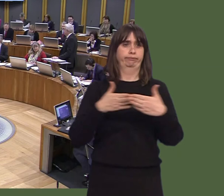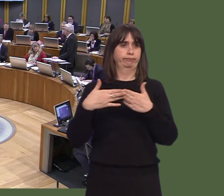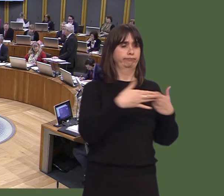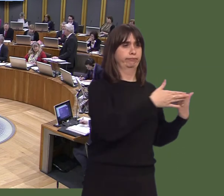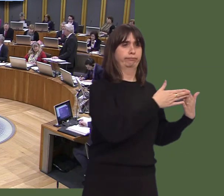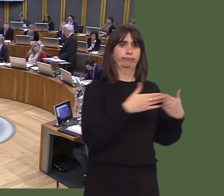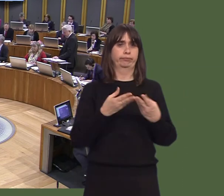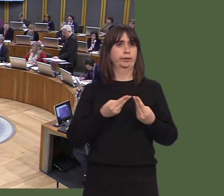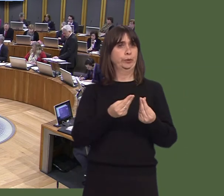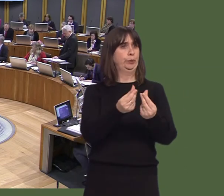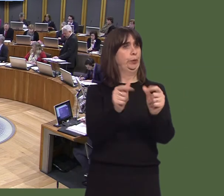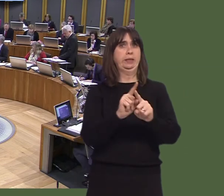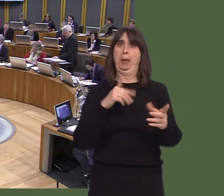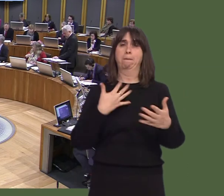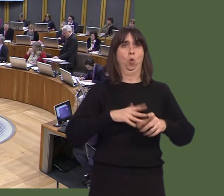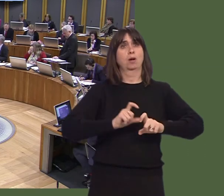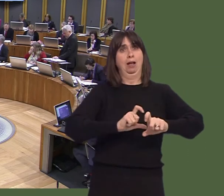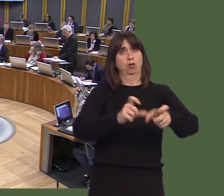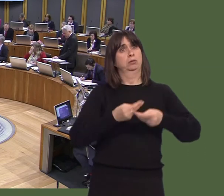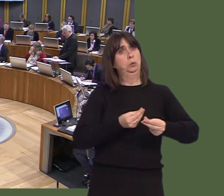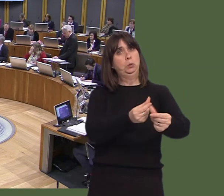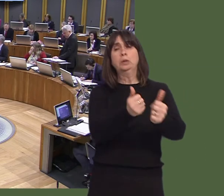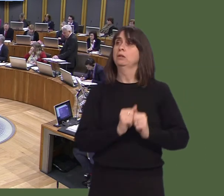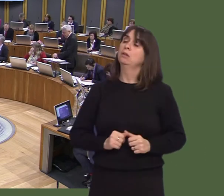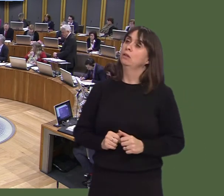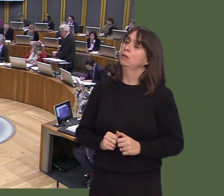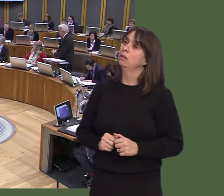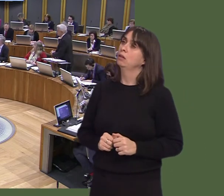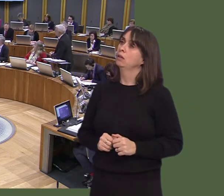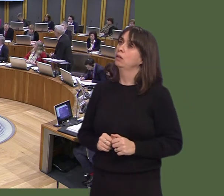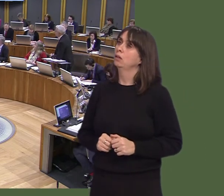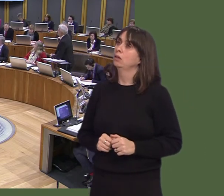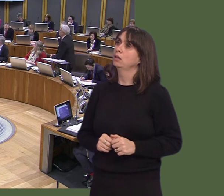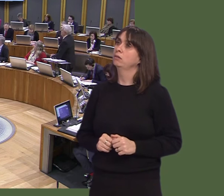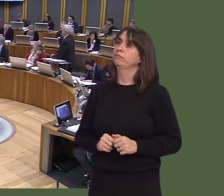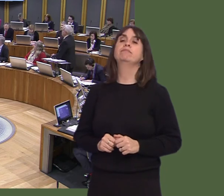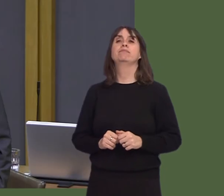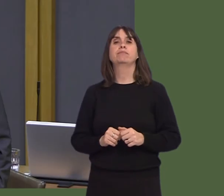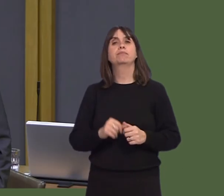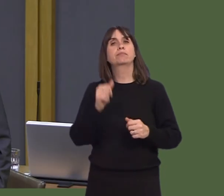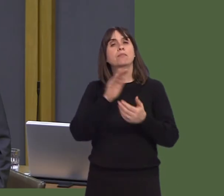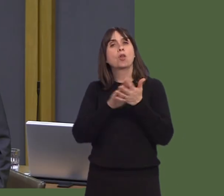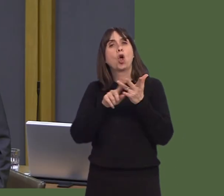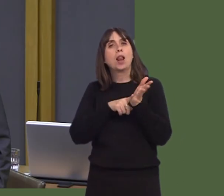Nick Ramsay AM: First Minister, Lee Waters just rightly referred to the urban hubs of